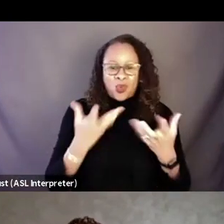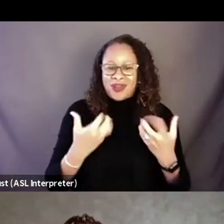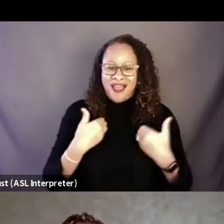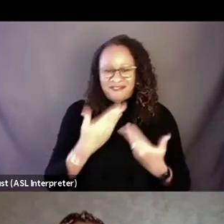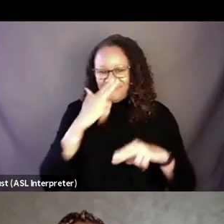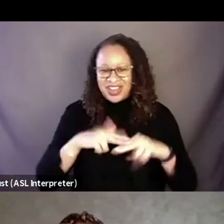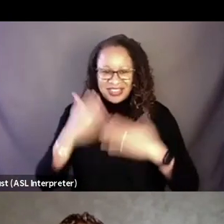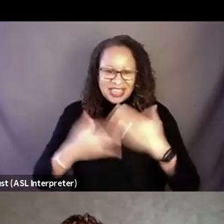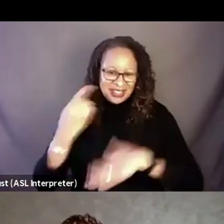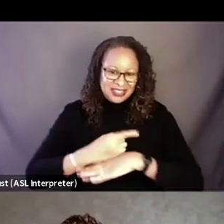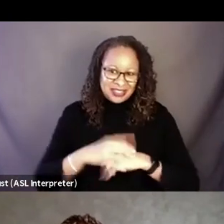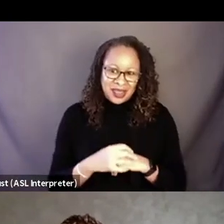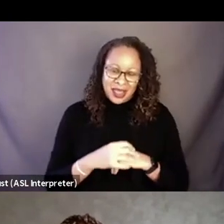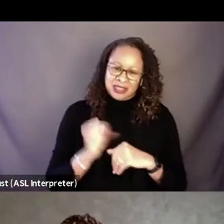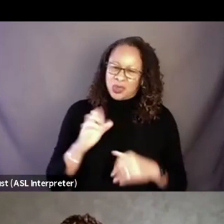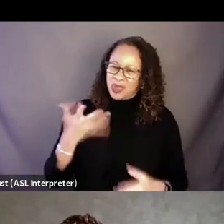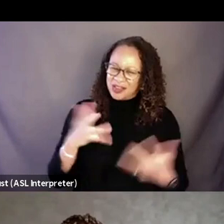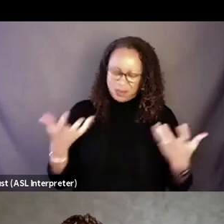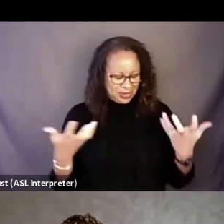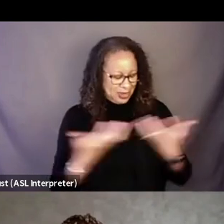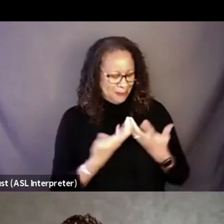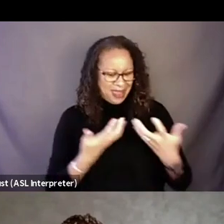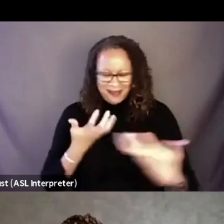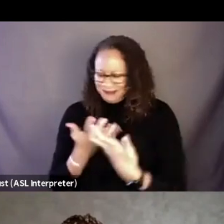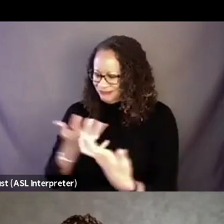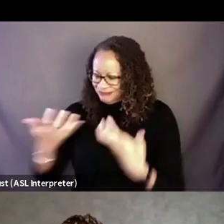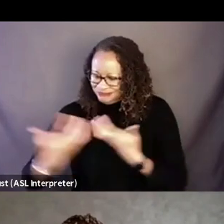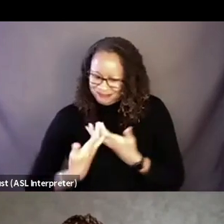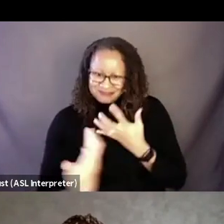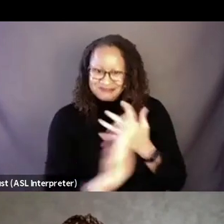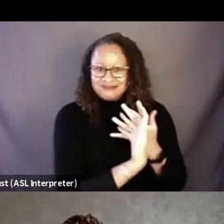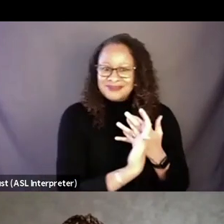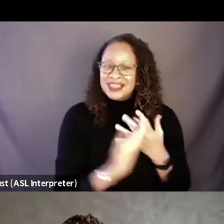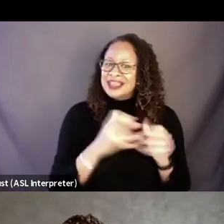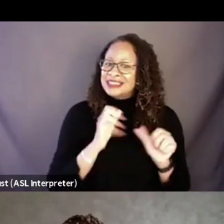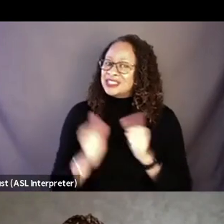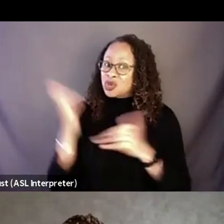So kind of how do we combine all these aspects and still present a story that's us